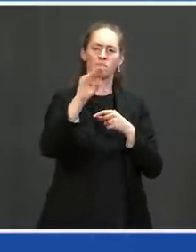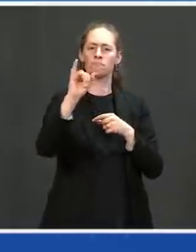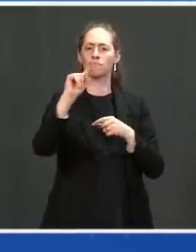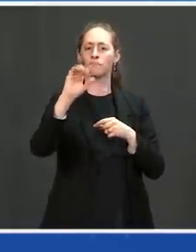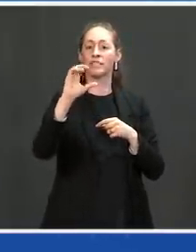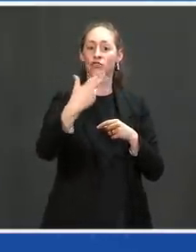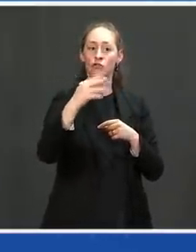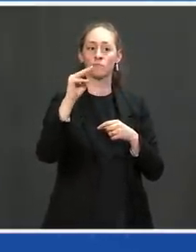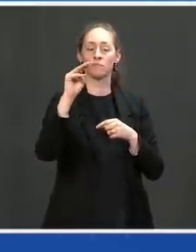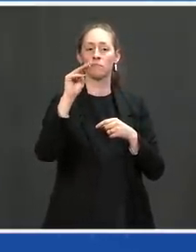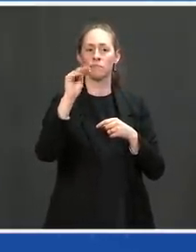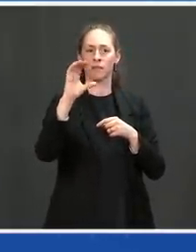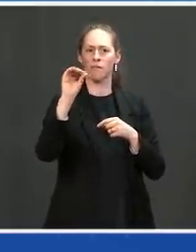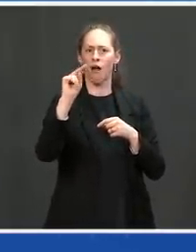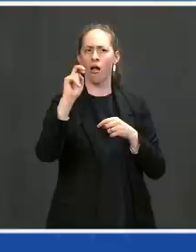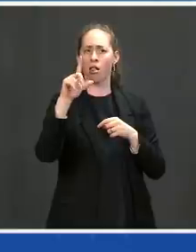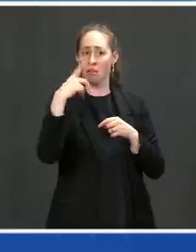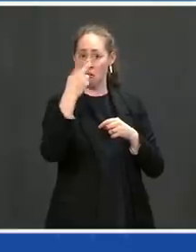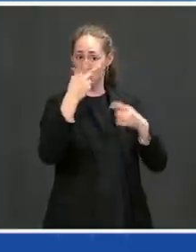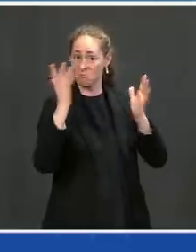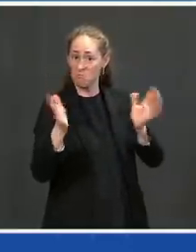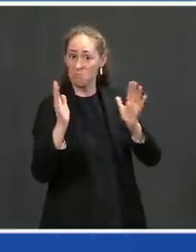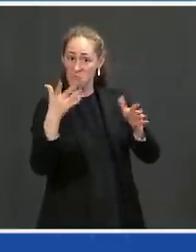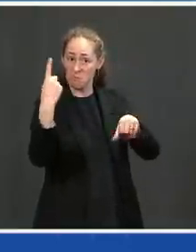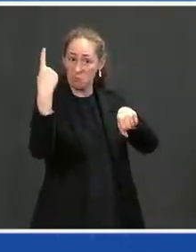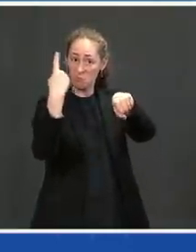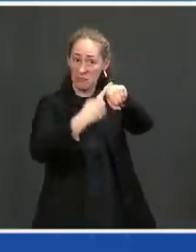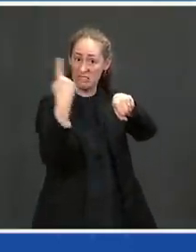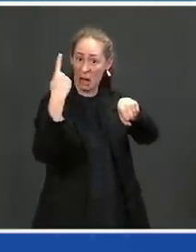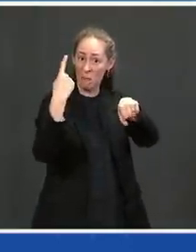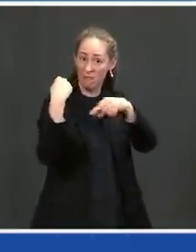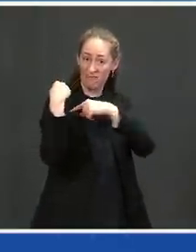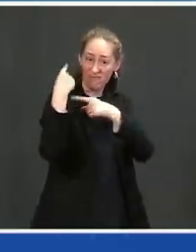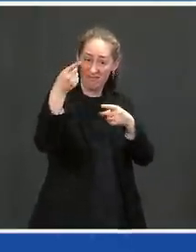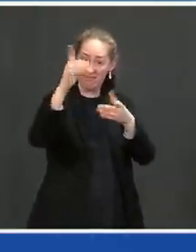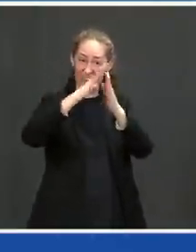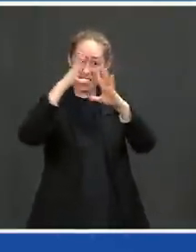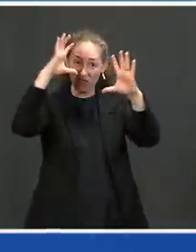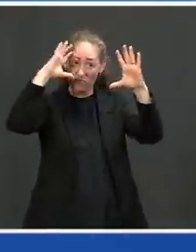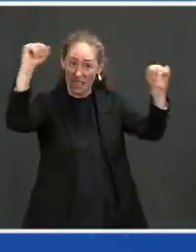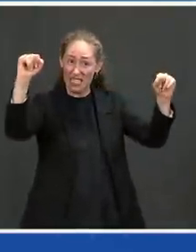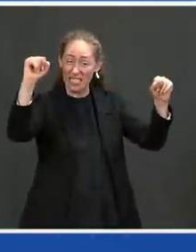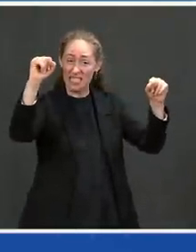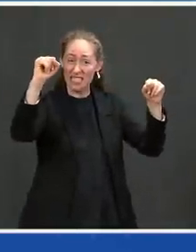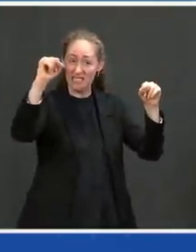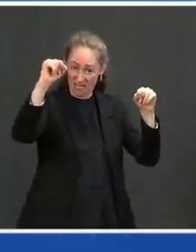and that you have moved far left since taking office. Do you see it the same way he does?